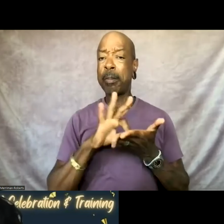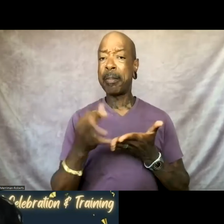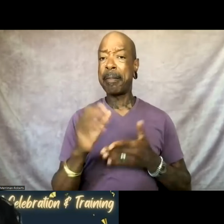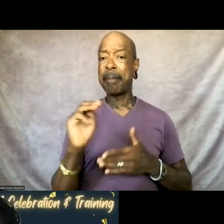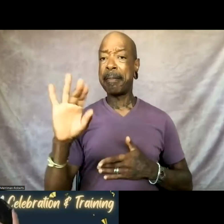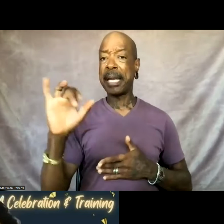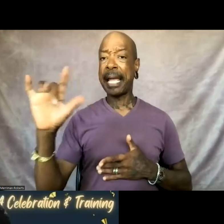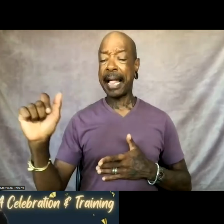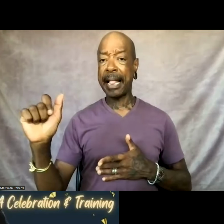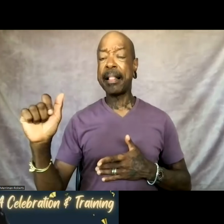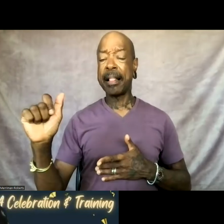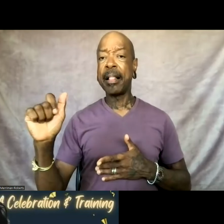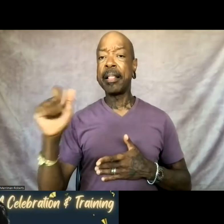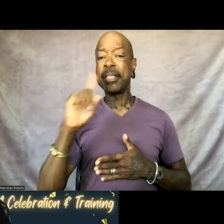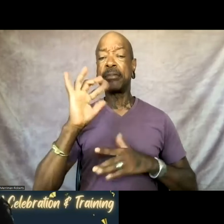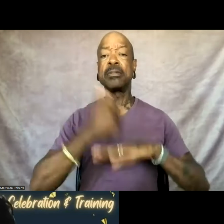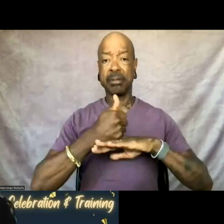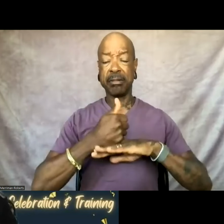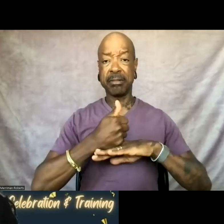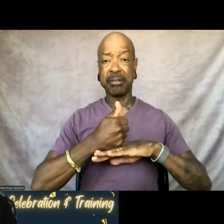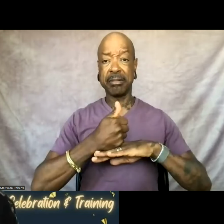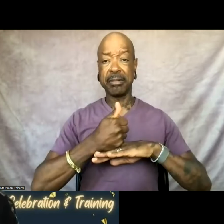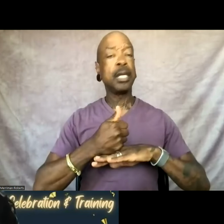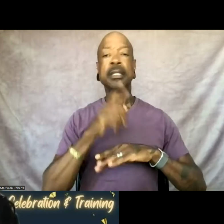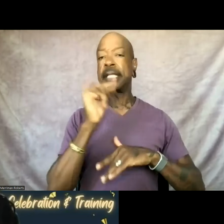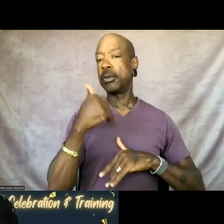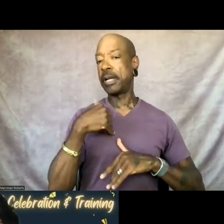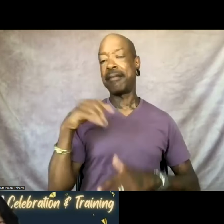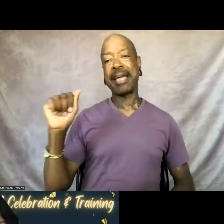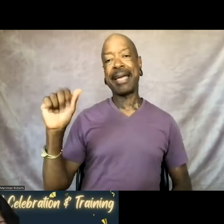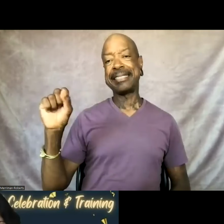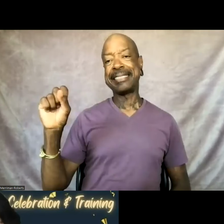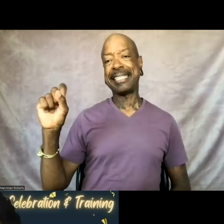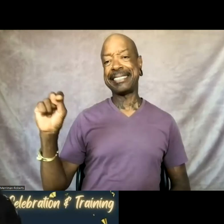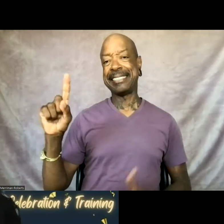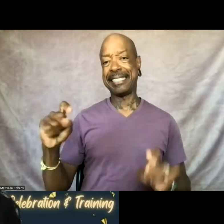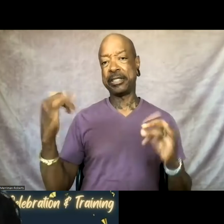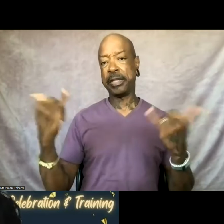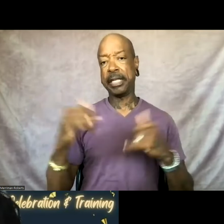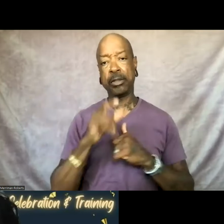know, under the affordable care act, individuals who are